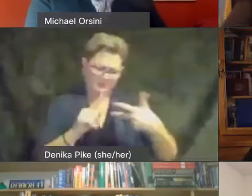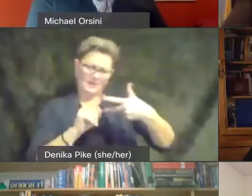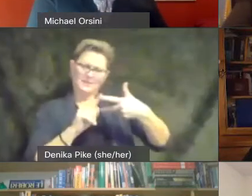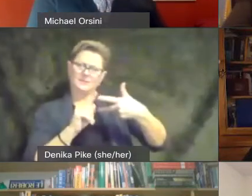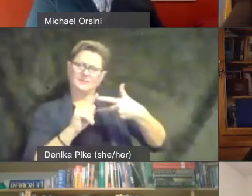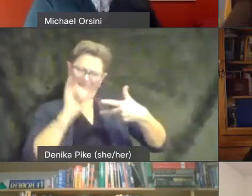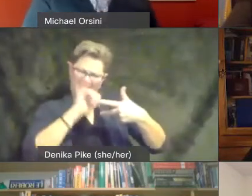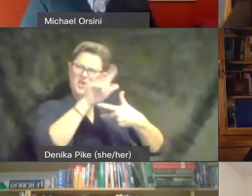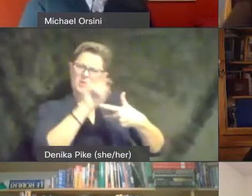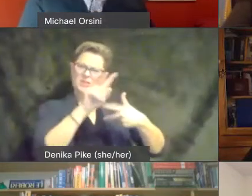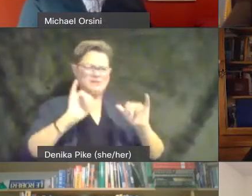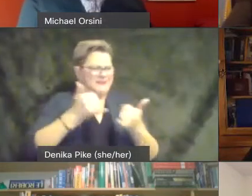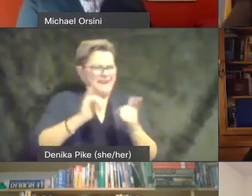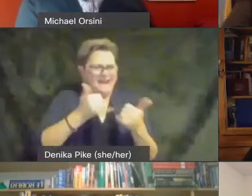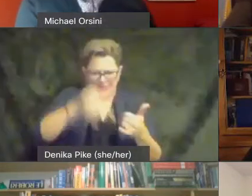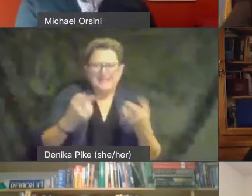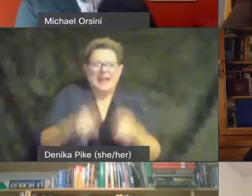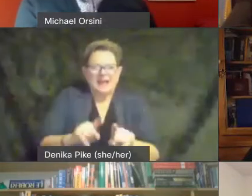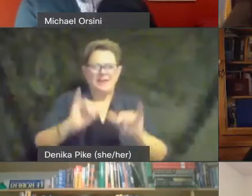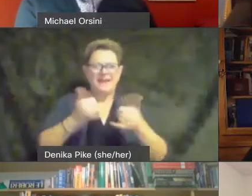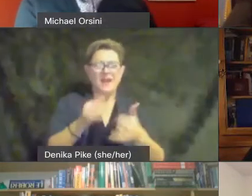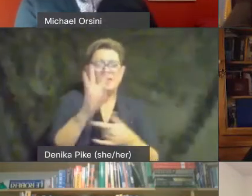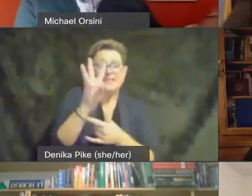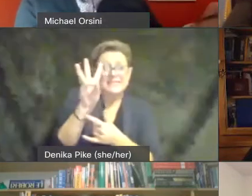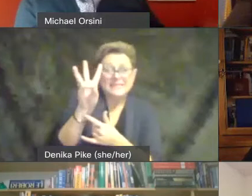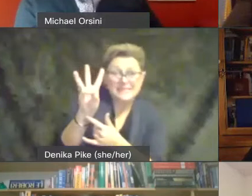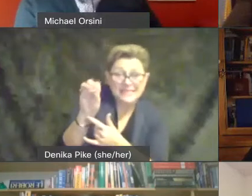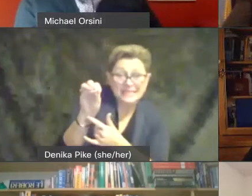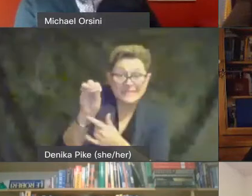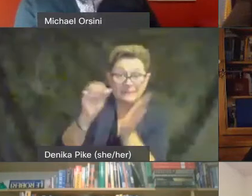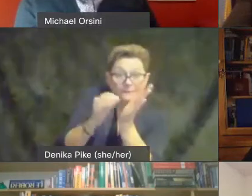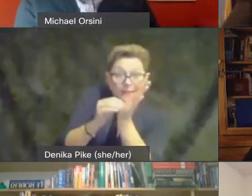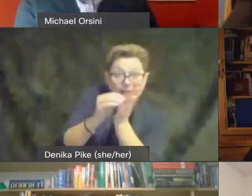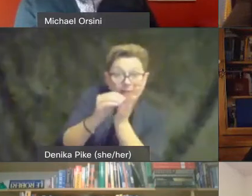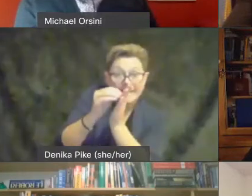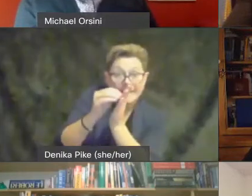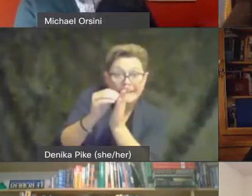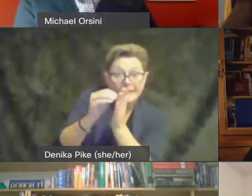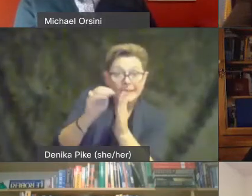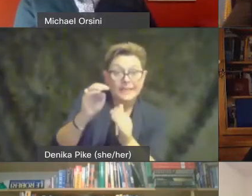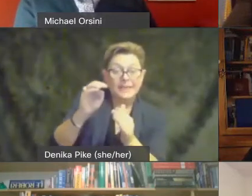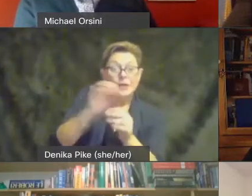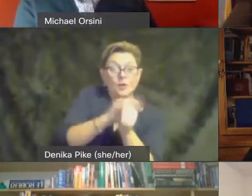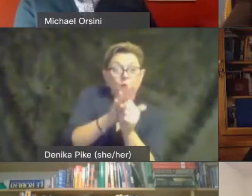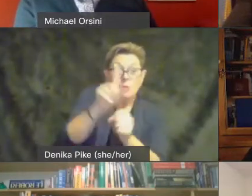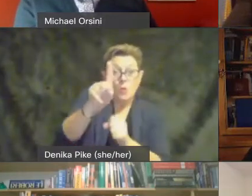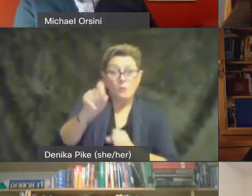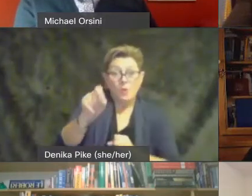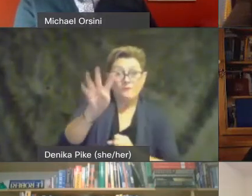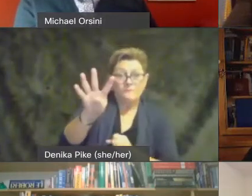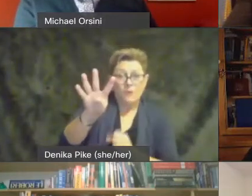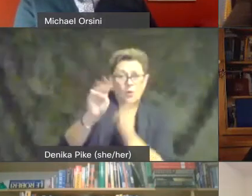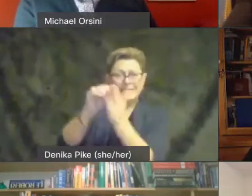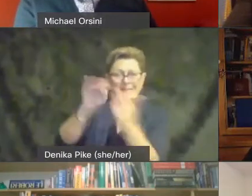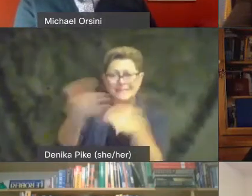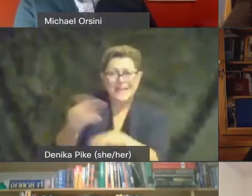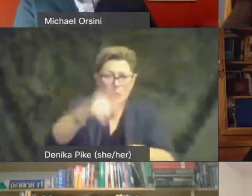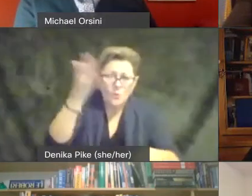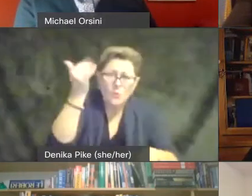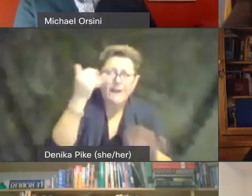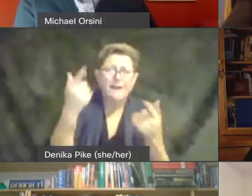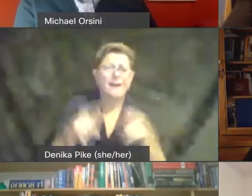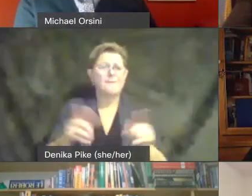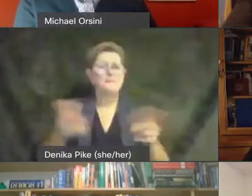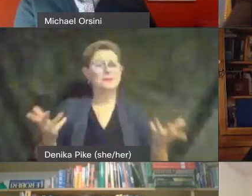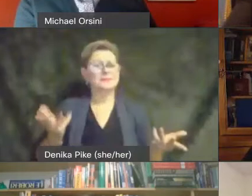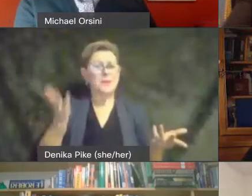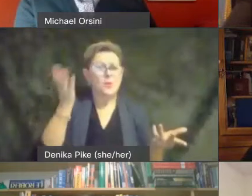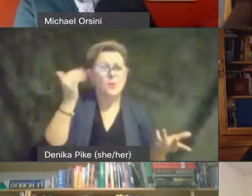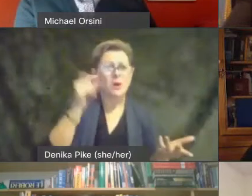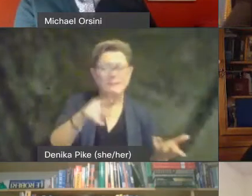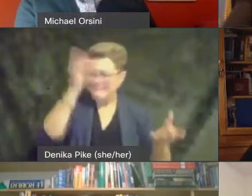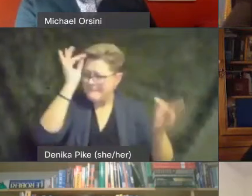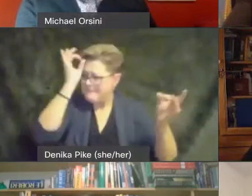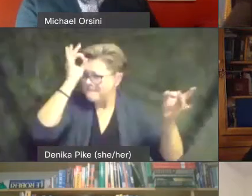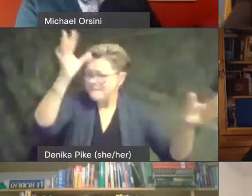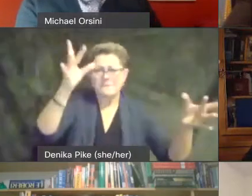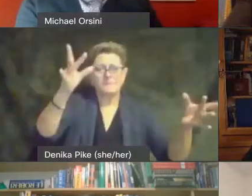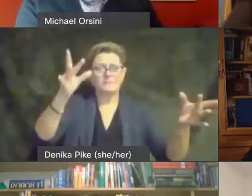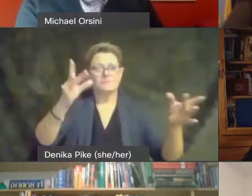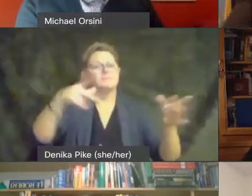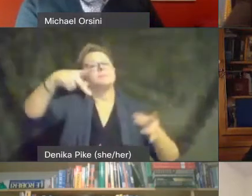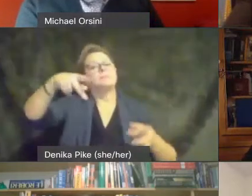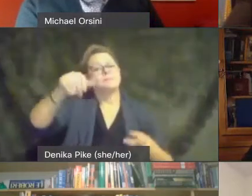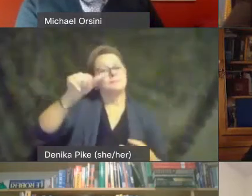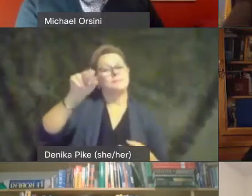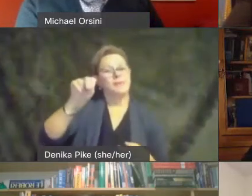What I'm talking about is 60 million cases of COVID-19 and 1.4M deaths. So that is huge. That's extremely significant. It's obviously a pandemic status now where these cases in depth are happening.